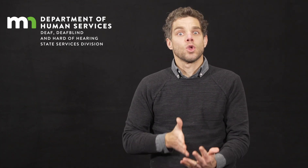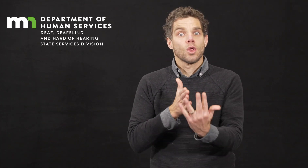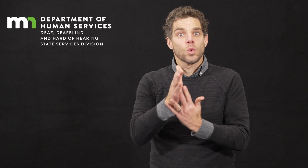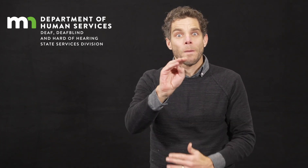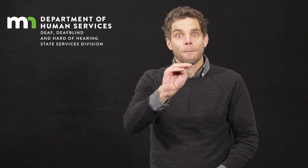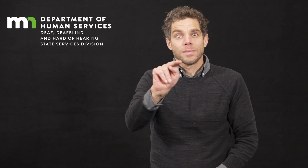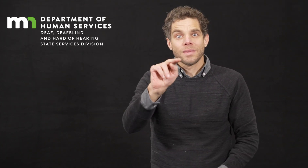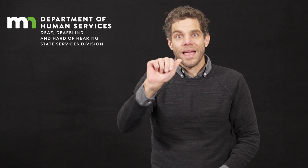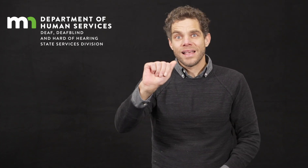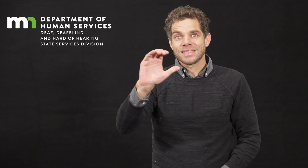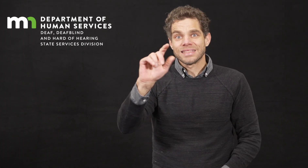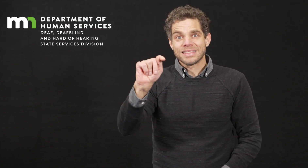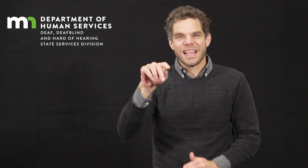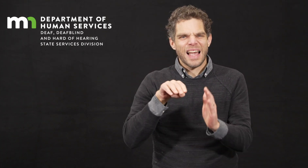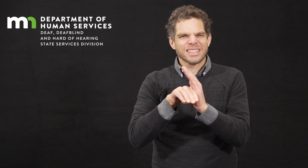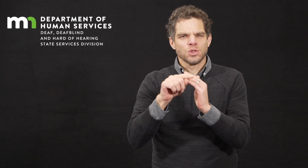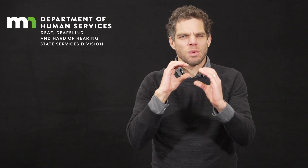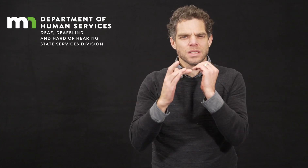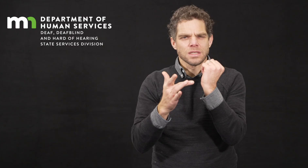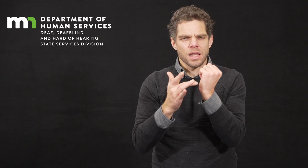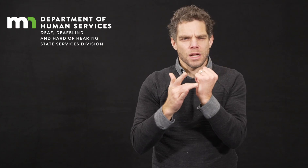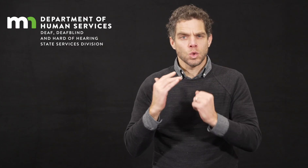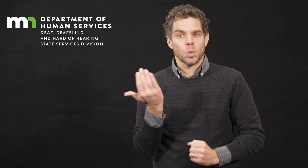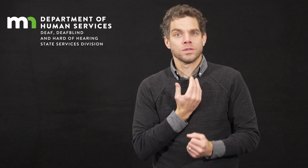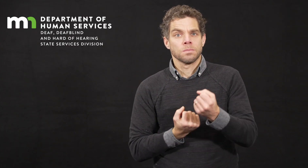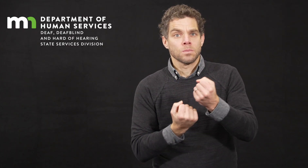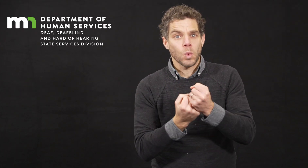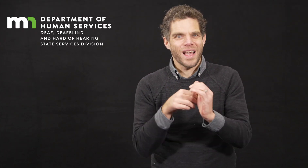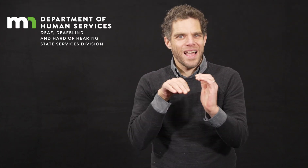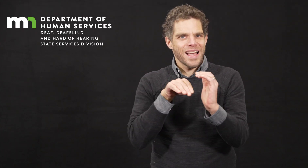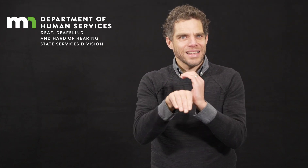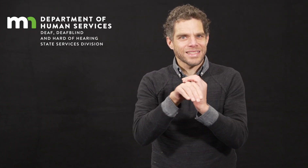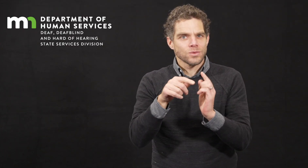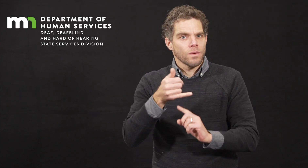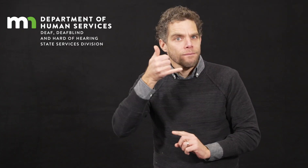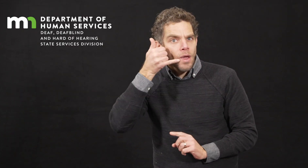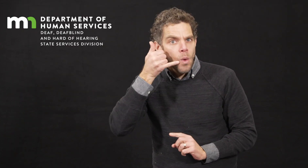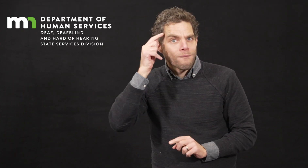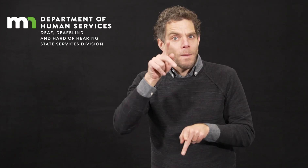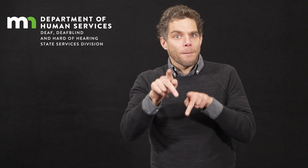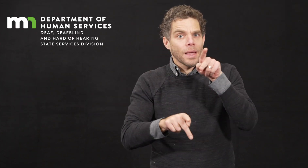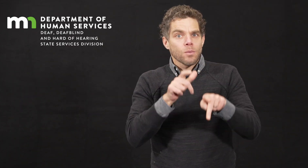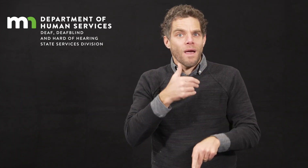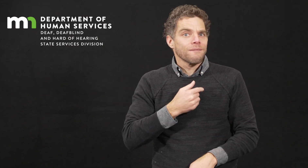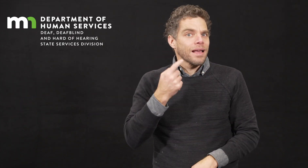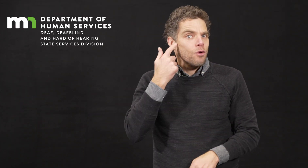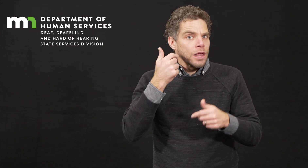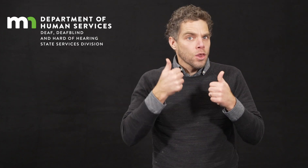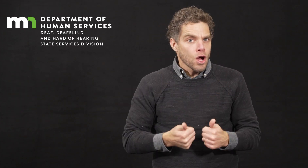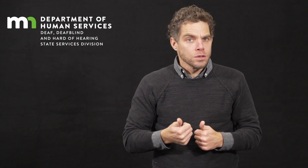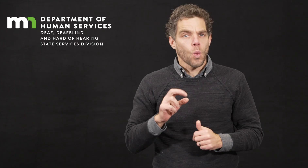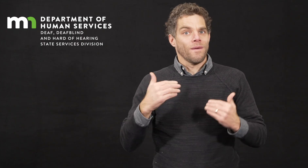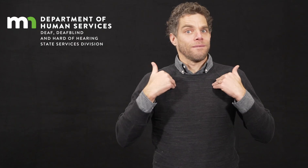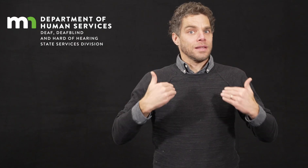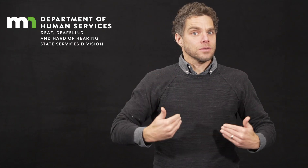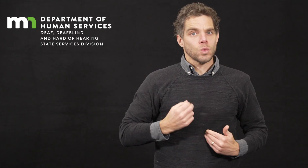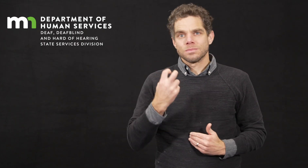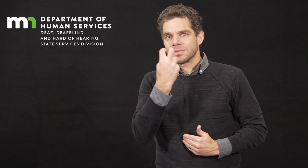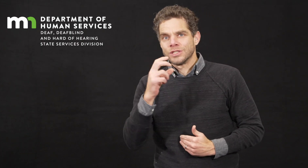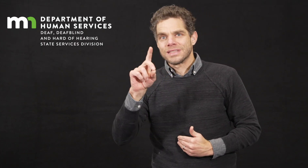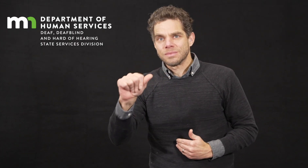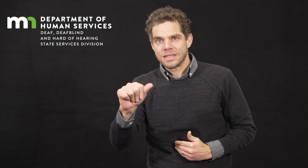Through MN ACT we support access to the phone for people who have hearing loss, or a physical or speech disability.